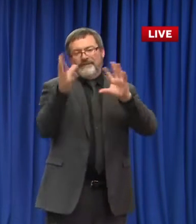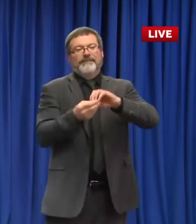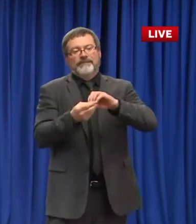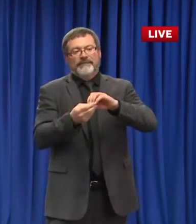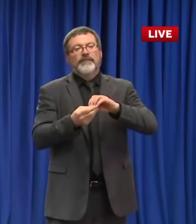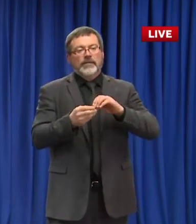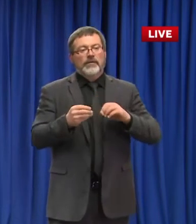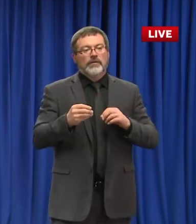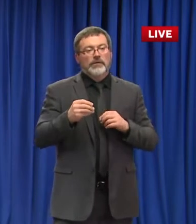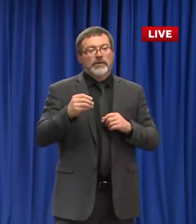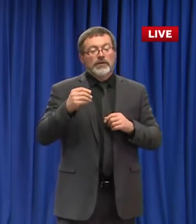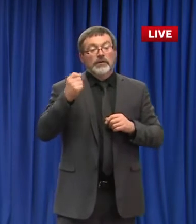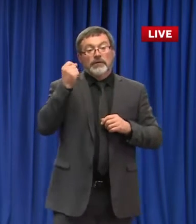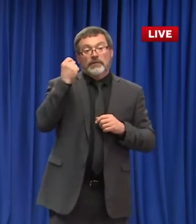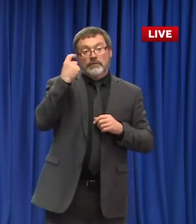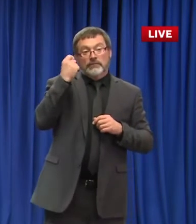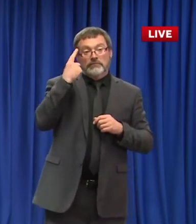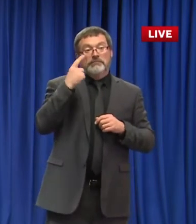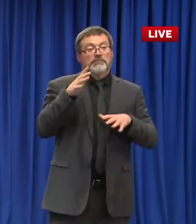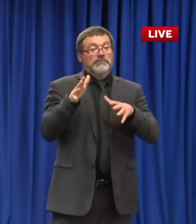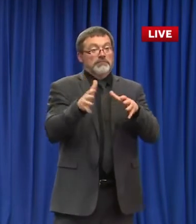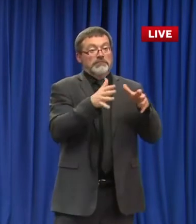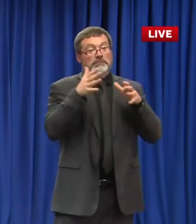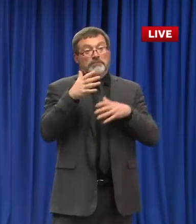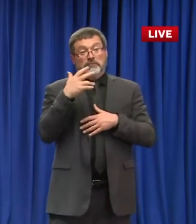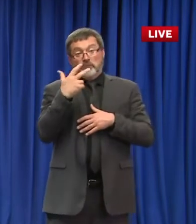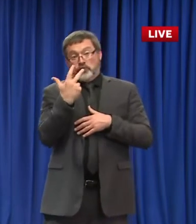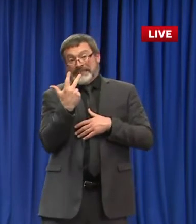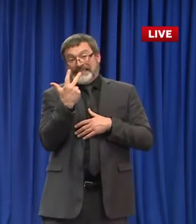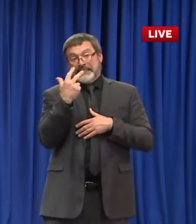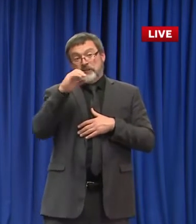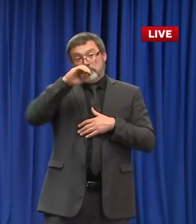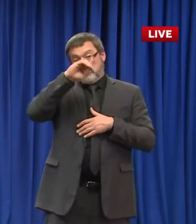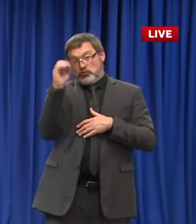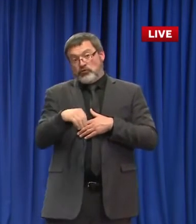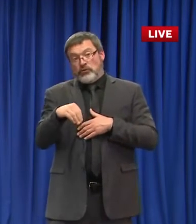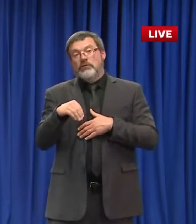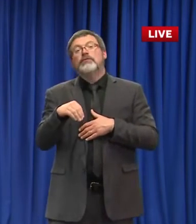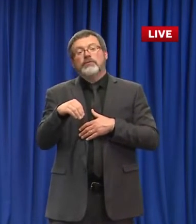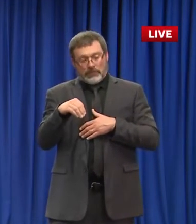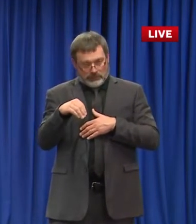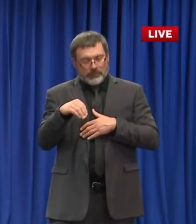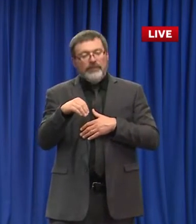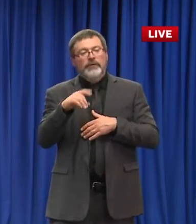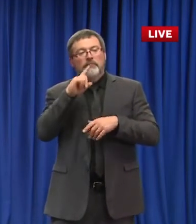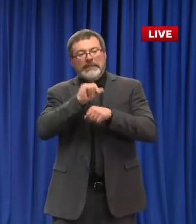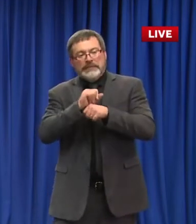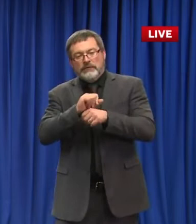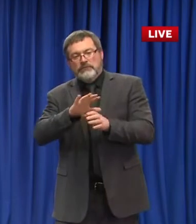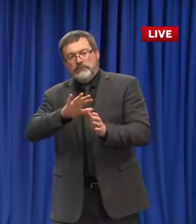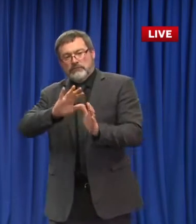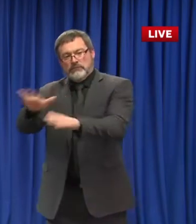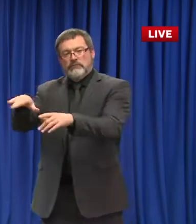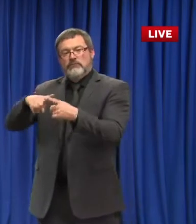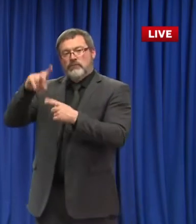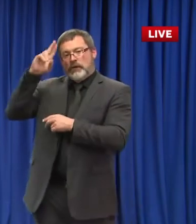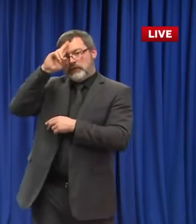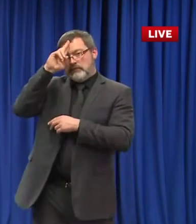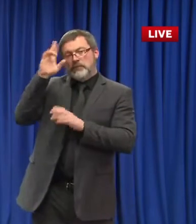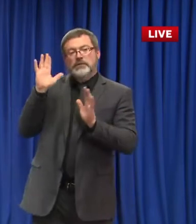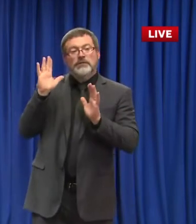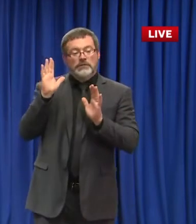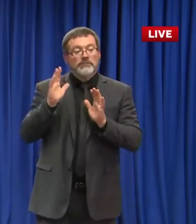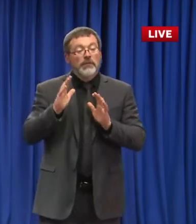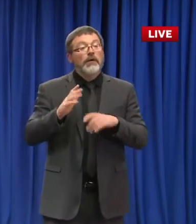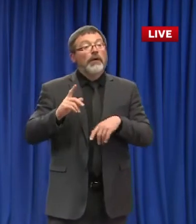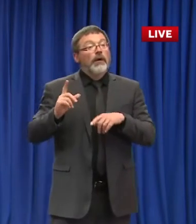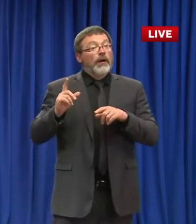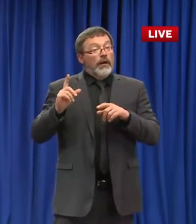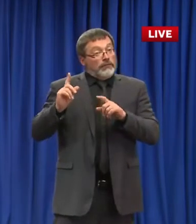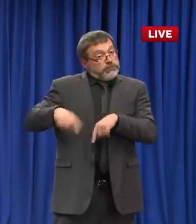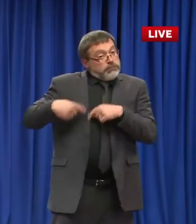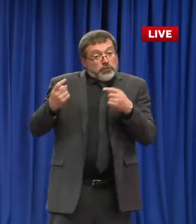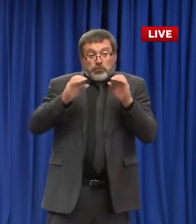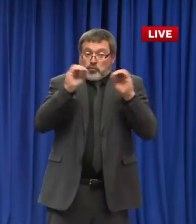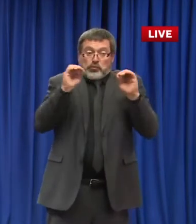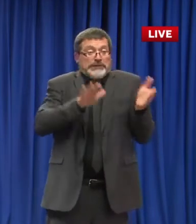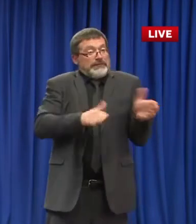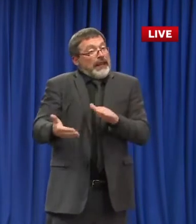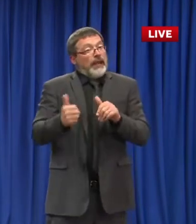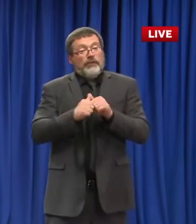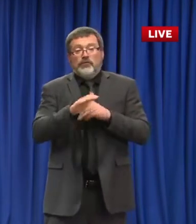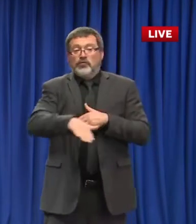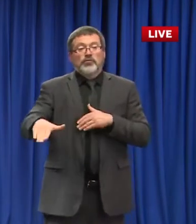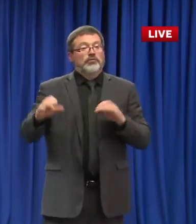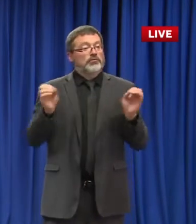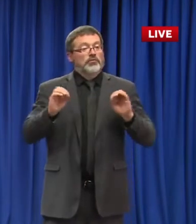THAT’S ABOUT 5% OF ALL THE CONFIRMED COVID-19 CASES ONLY ABOUT 3% OF ALL OF THESE CHILDREN UNDER THE AGE OF TWENTY HAVE REQUIRED HOSPITALIZATION THANKFULLY NO DEATHS.